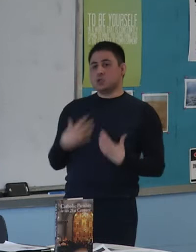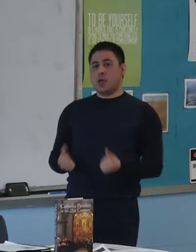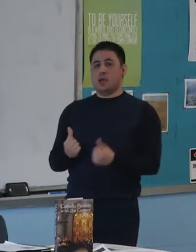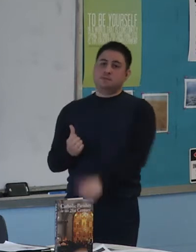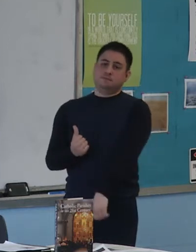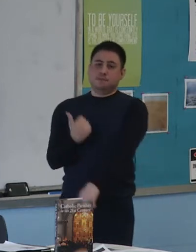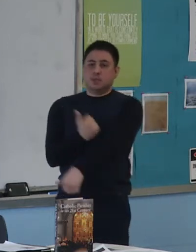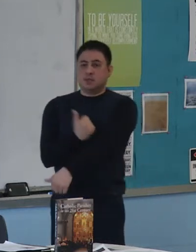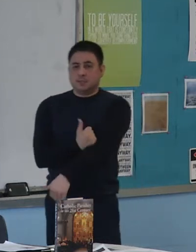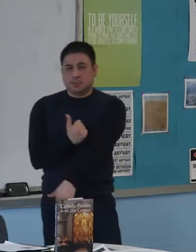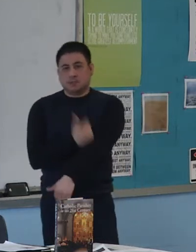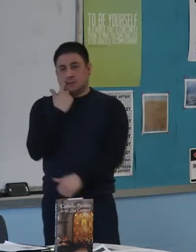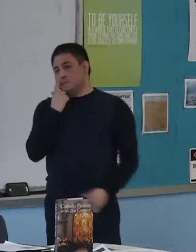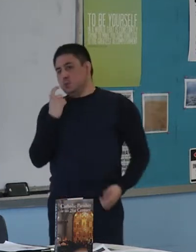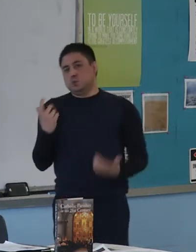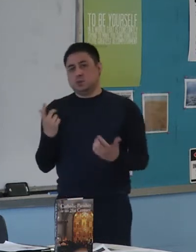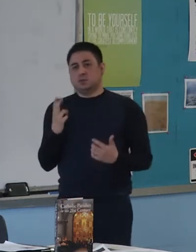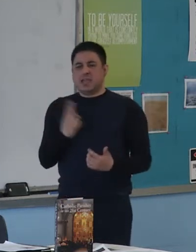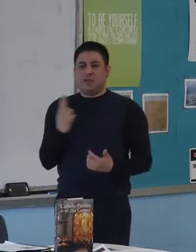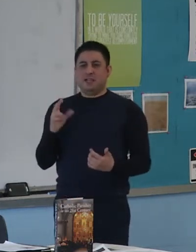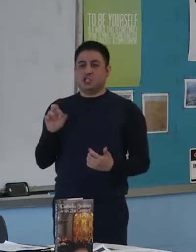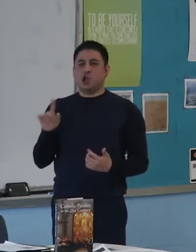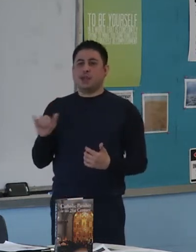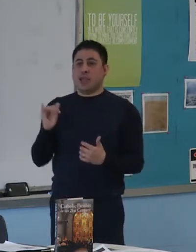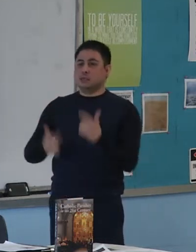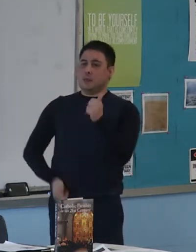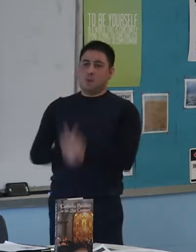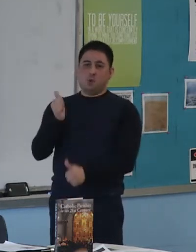The Catholic Charities, they see that as the Catholic way, a need if they have an